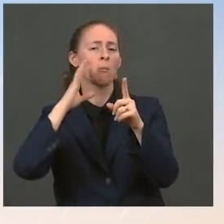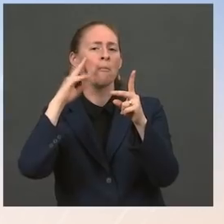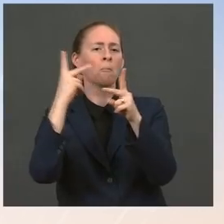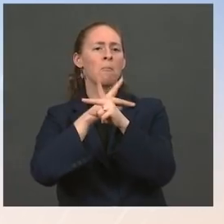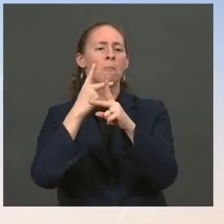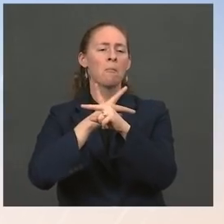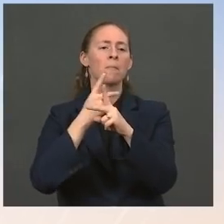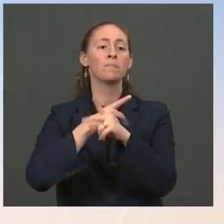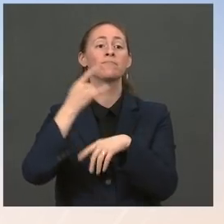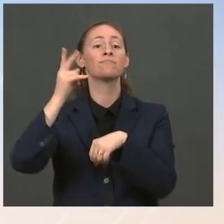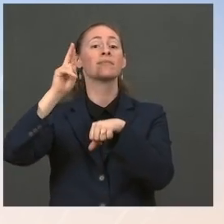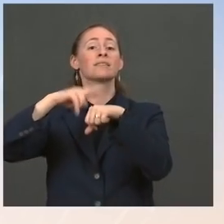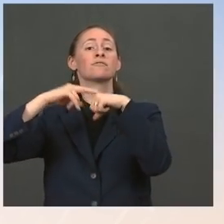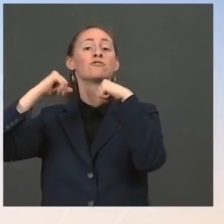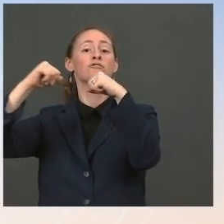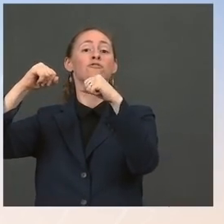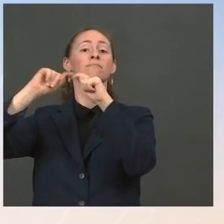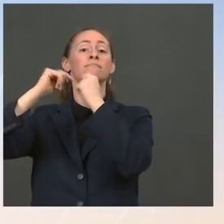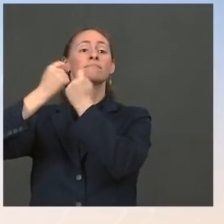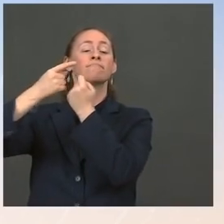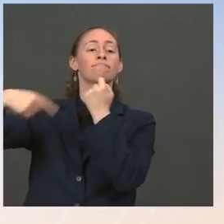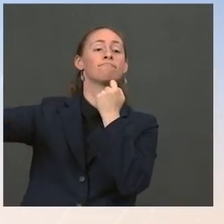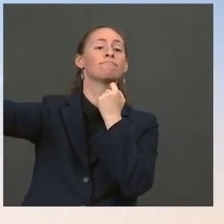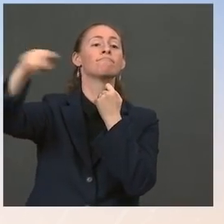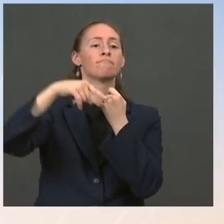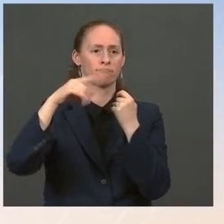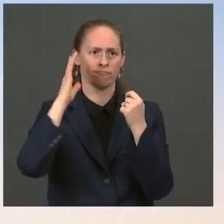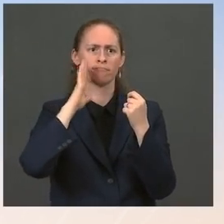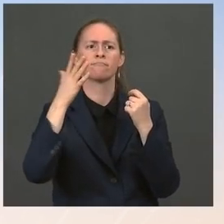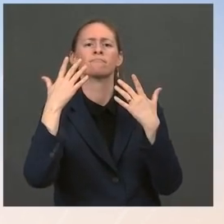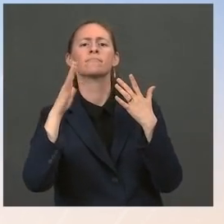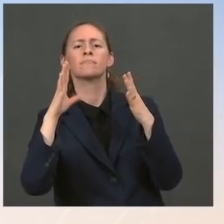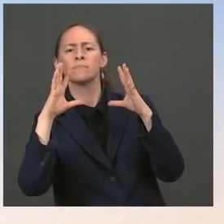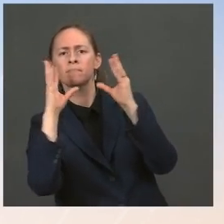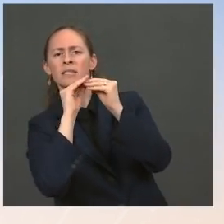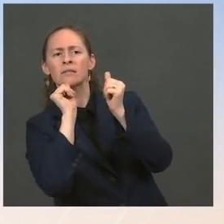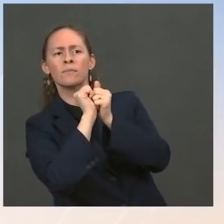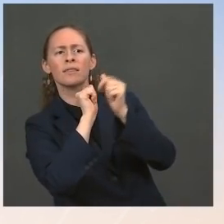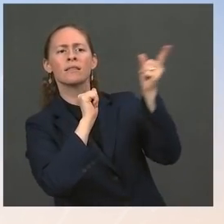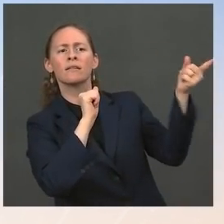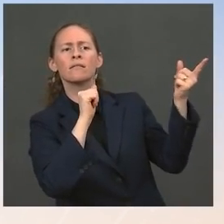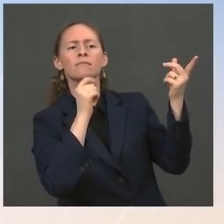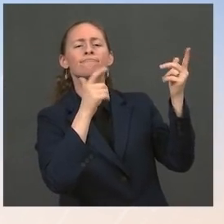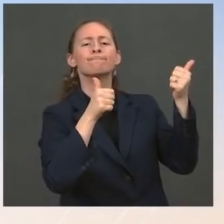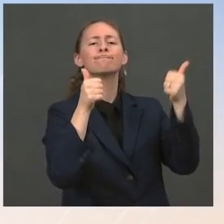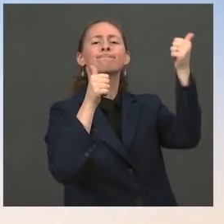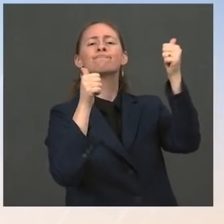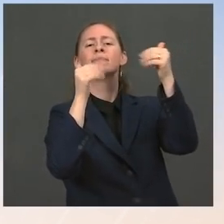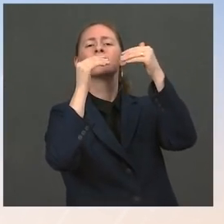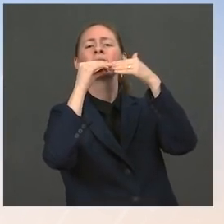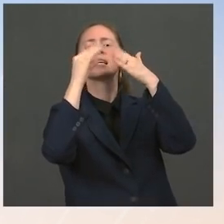and members of our national security team have met with their counterparts or high-level officials in recent weeks.